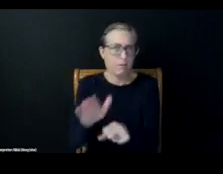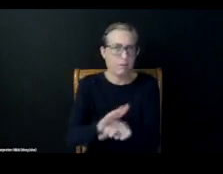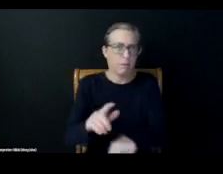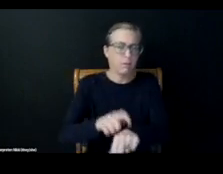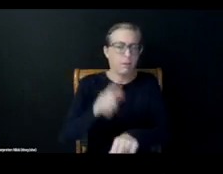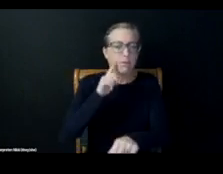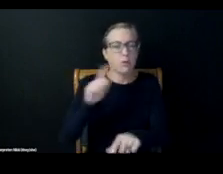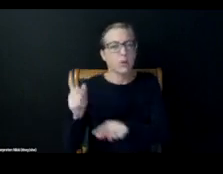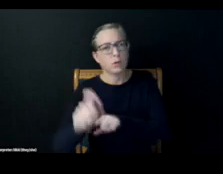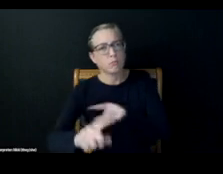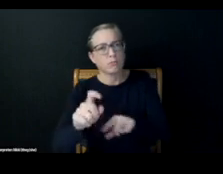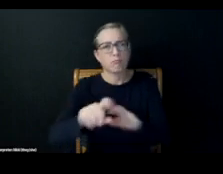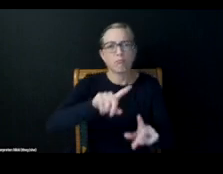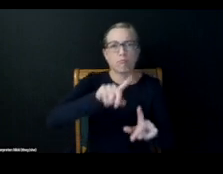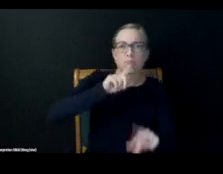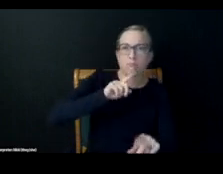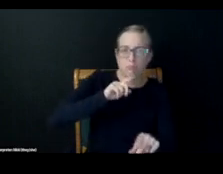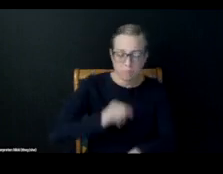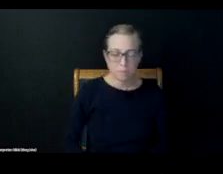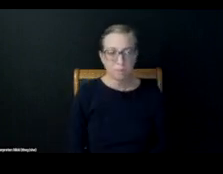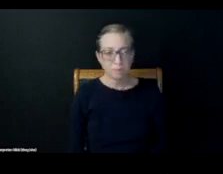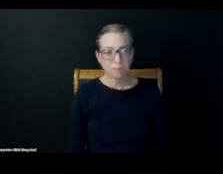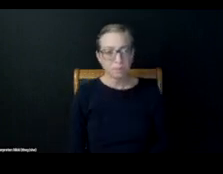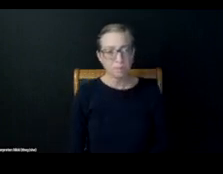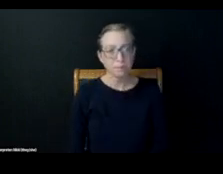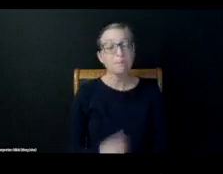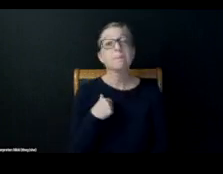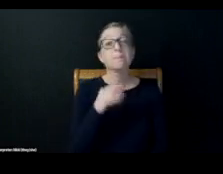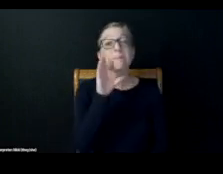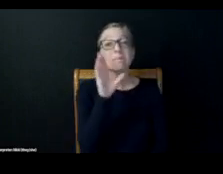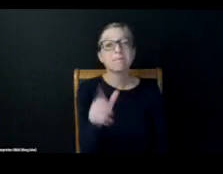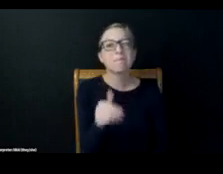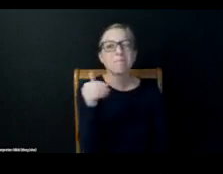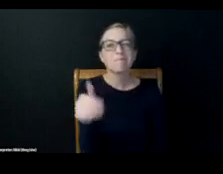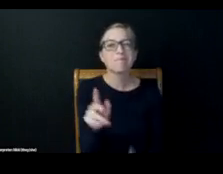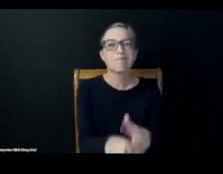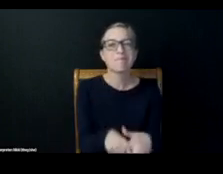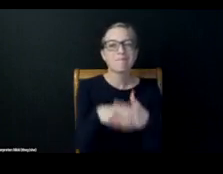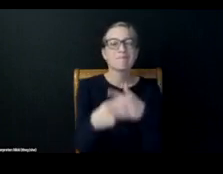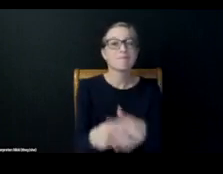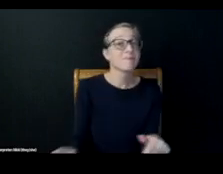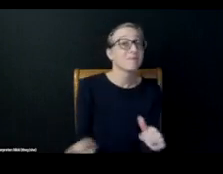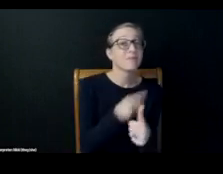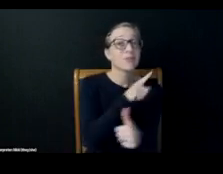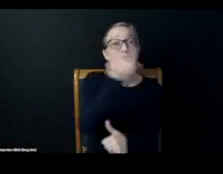I will get it started. The discussion questions, Jenny,